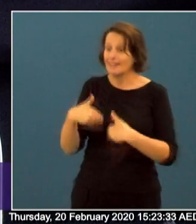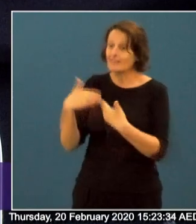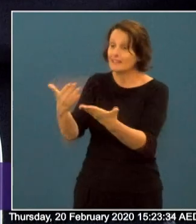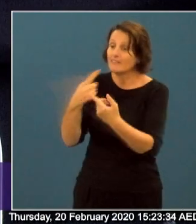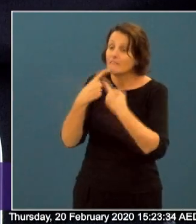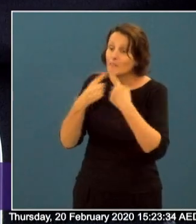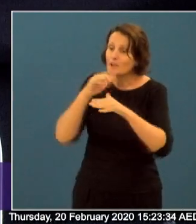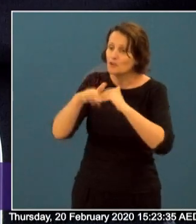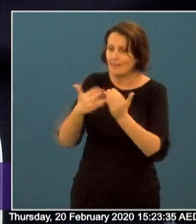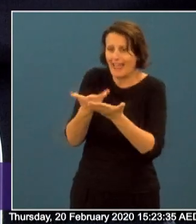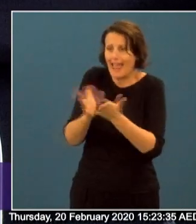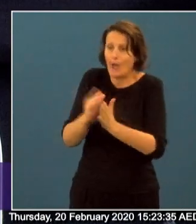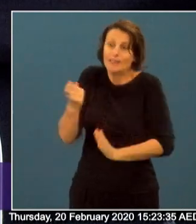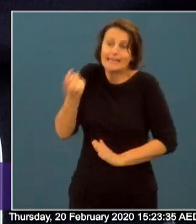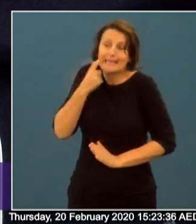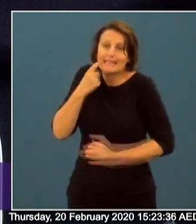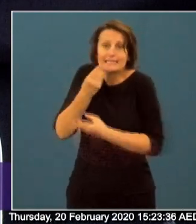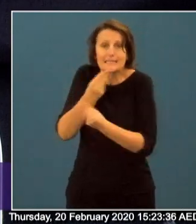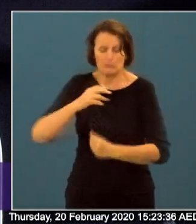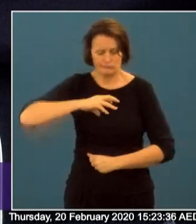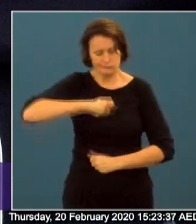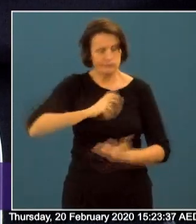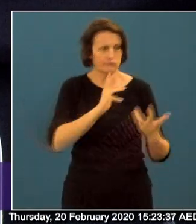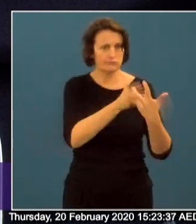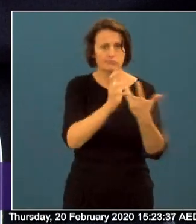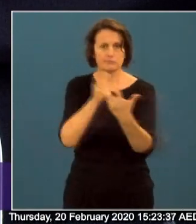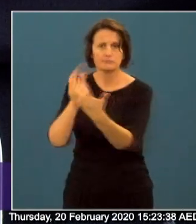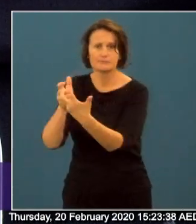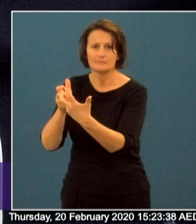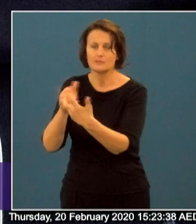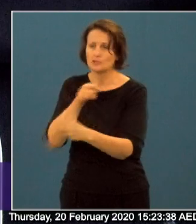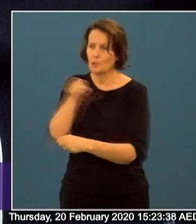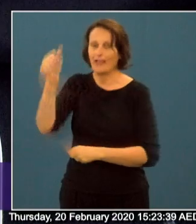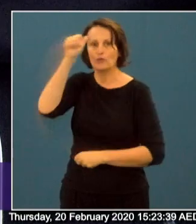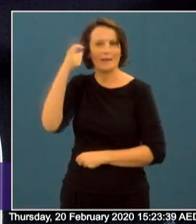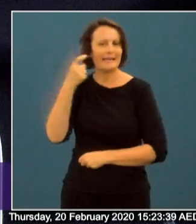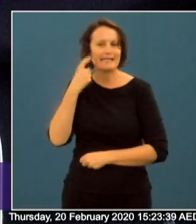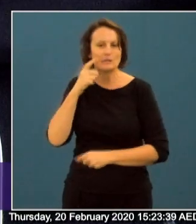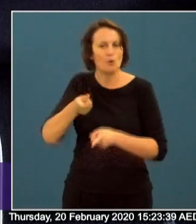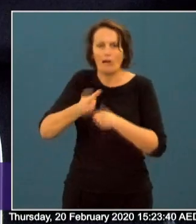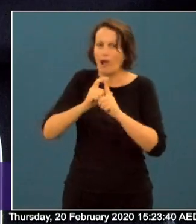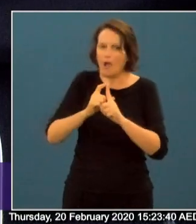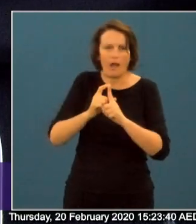that could be made and ought to be expected to be made if a person with intellectual disability requires a health service.